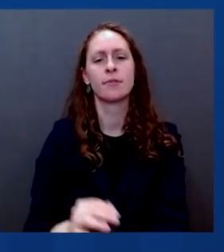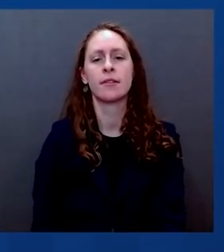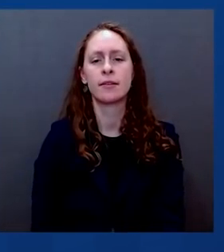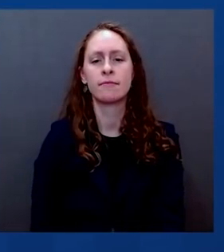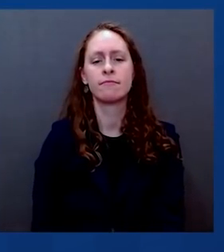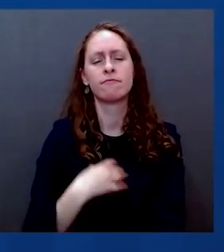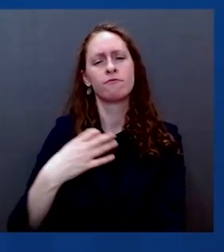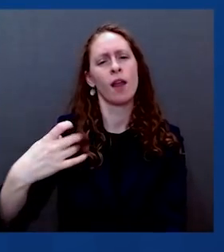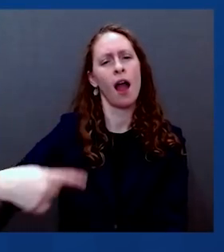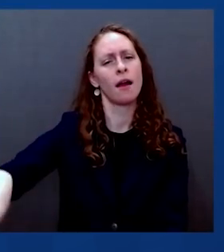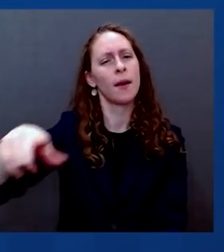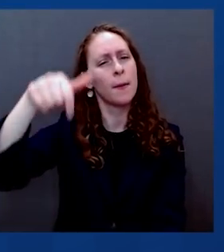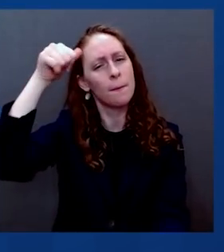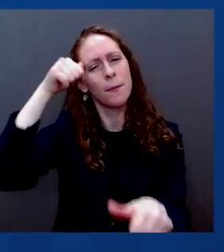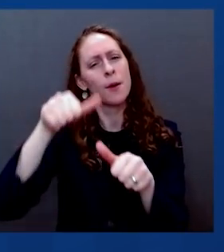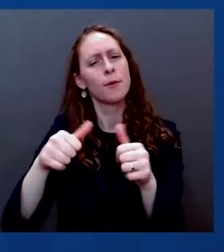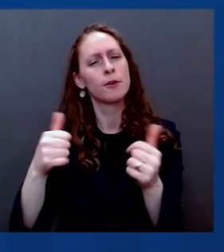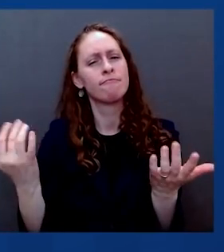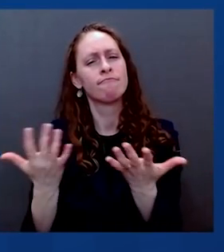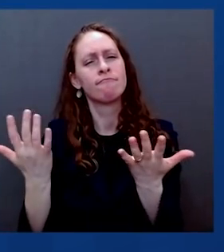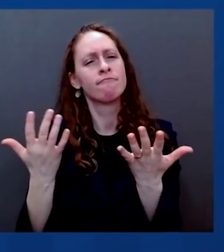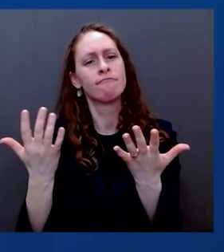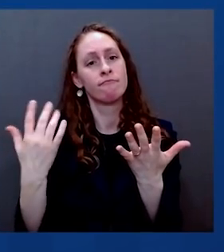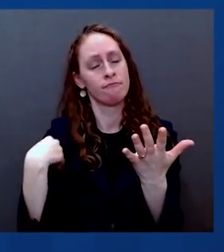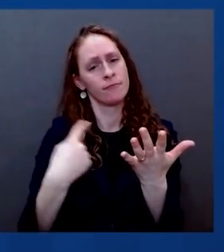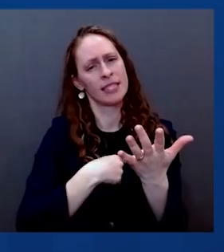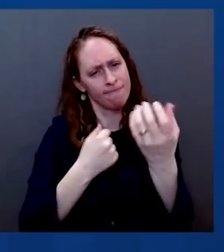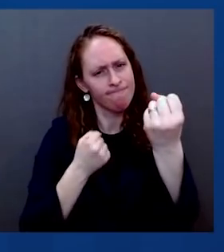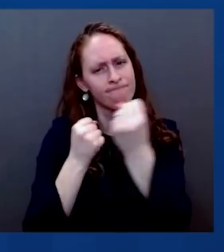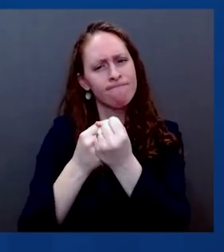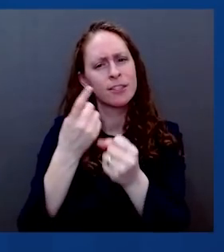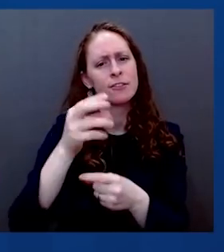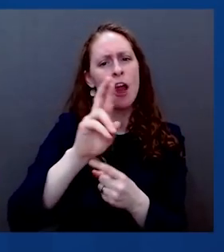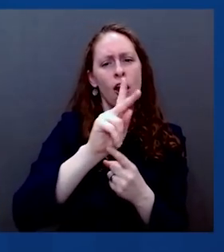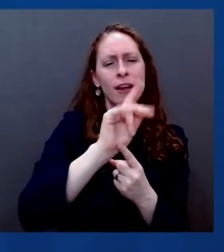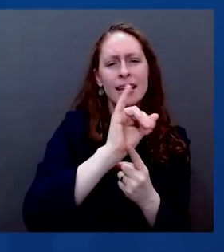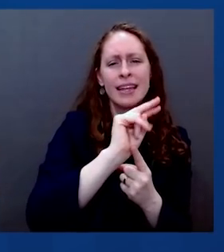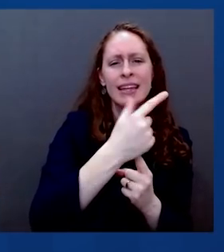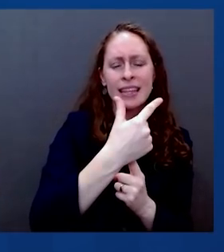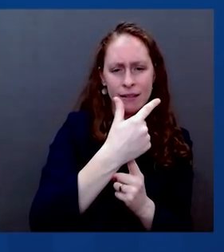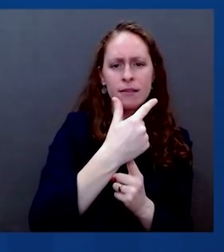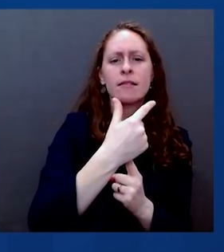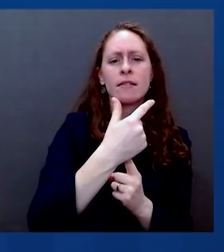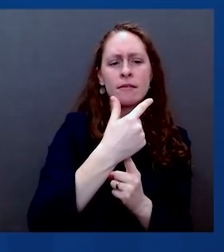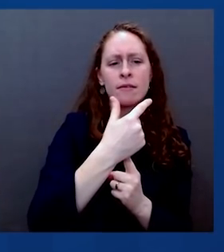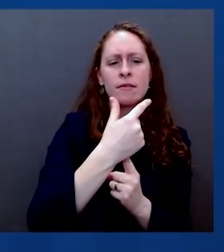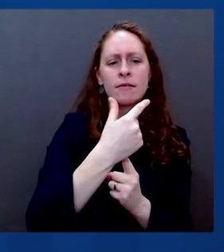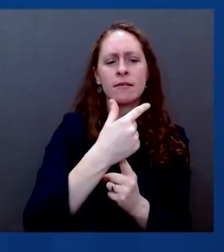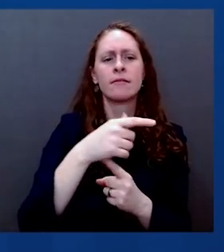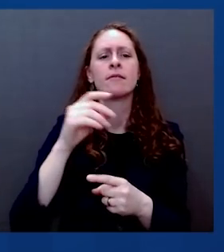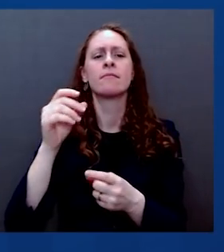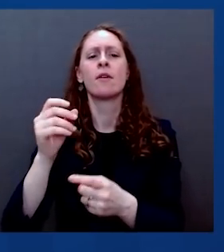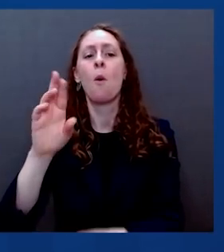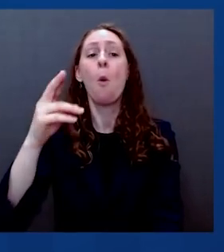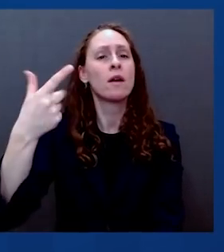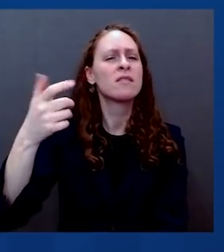Do you want to be on the side of John Lewis or Bull Connor? Do you want to be on the side of Abraham Lincoln